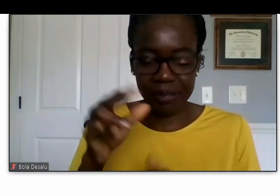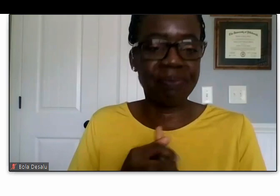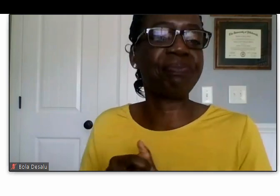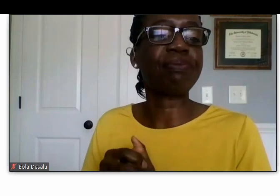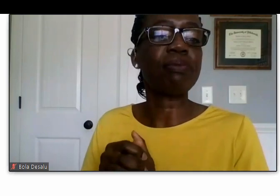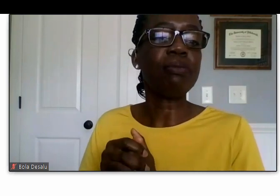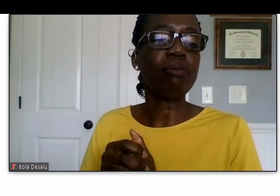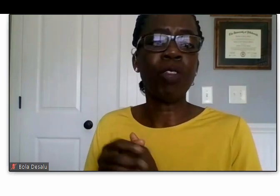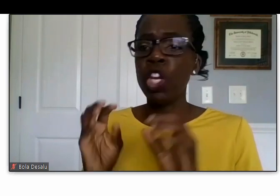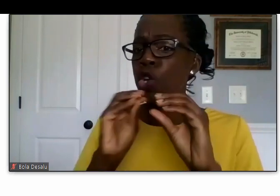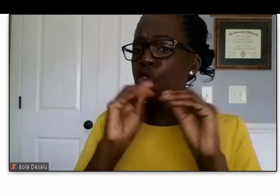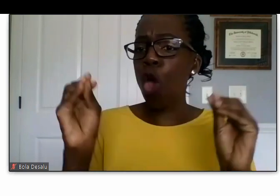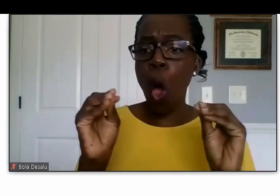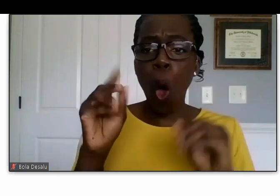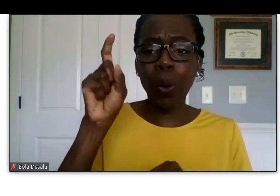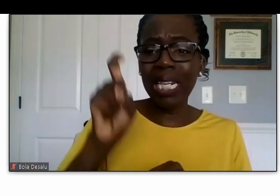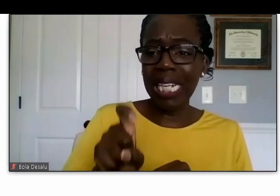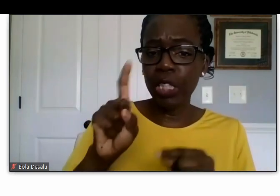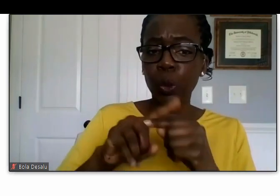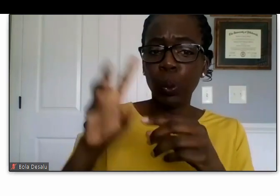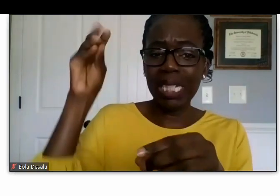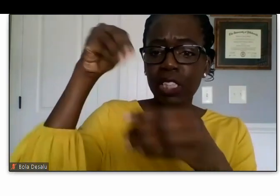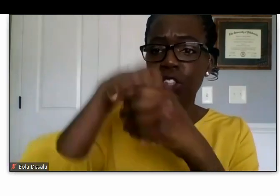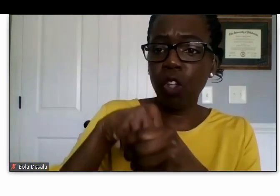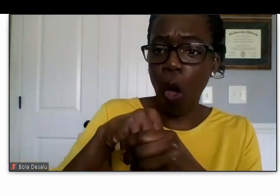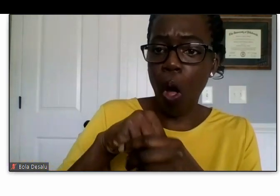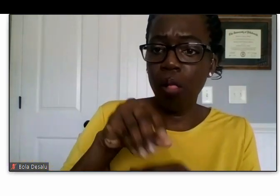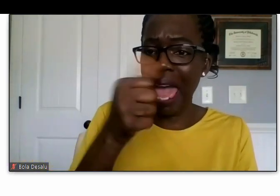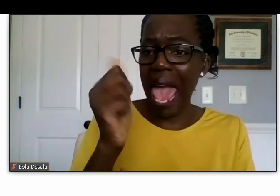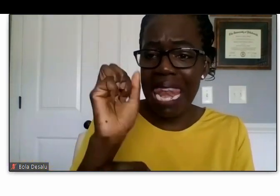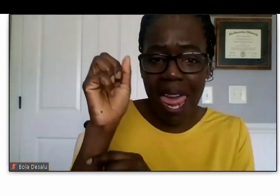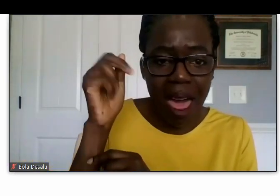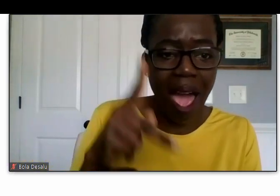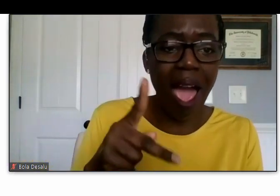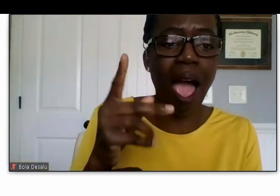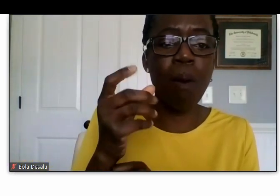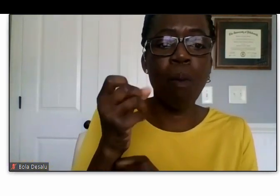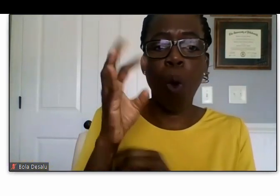retain the information, write, and all that good stuff. So you need to...